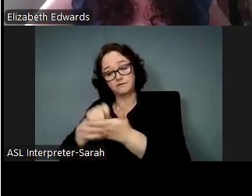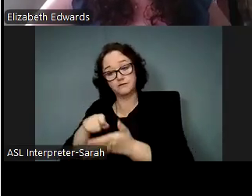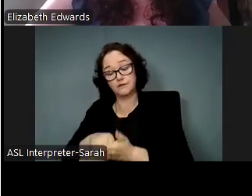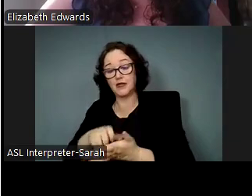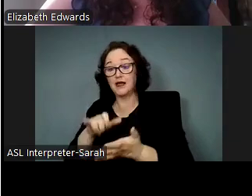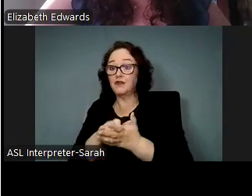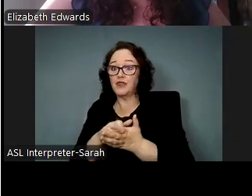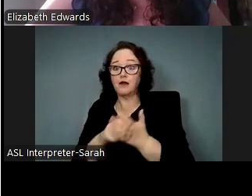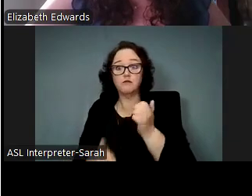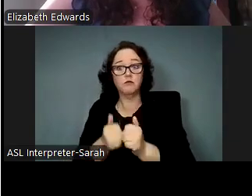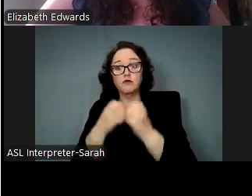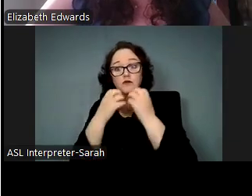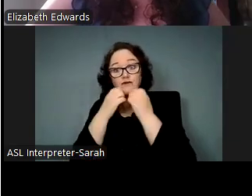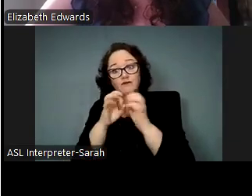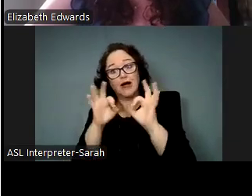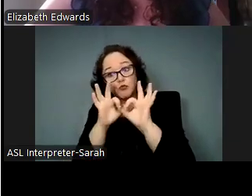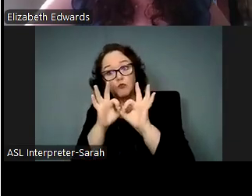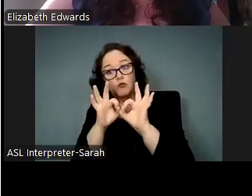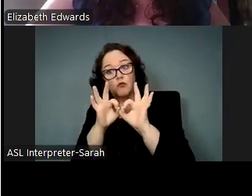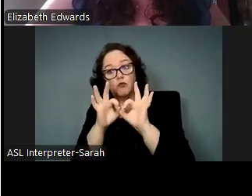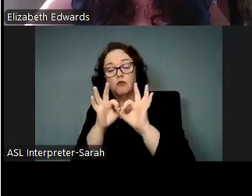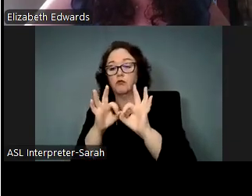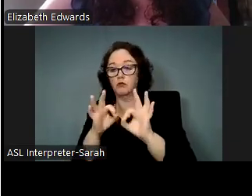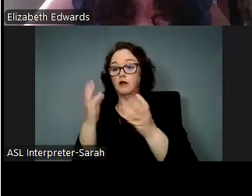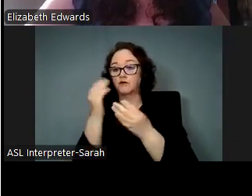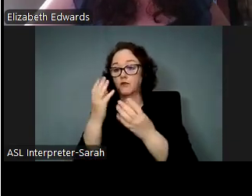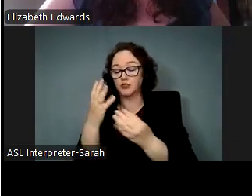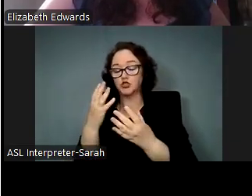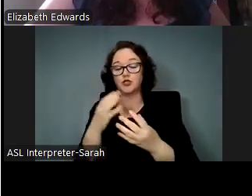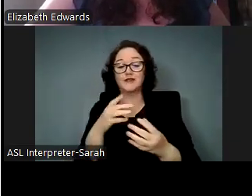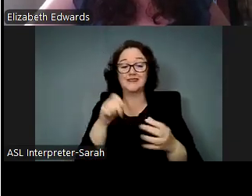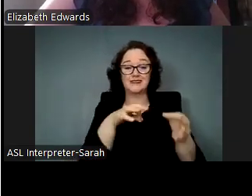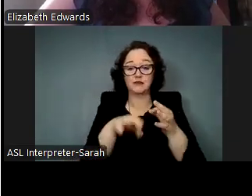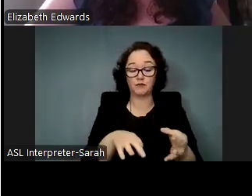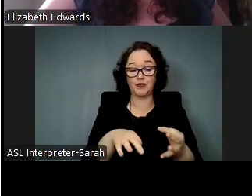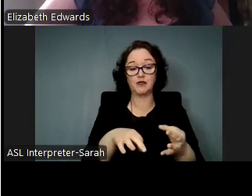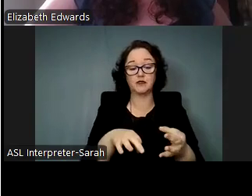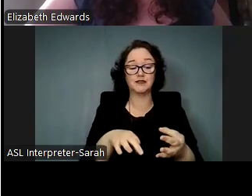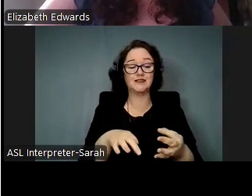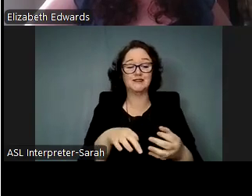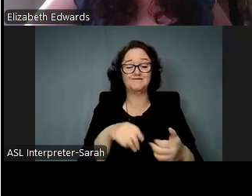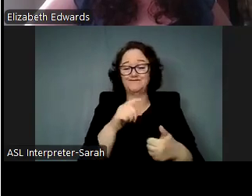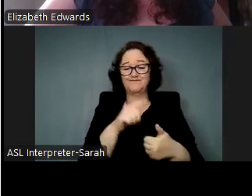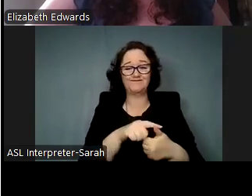when commenting on a waiver. Why doesn't it work? What don't you like? What would you wish is different? And one thing that is